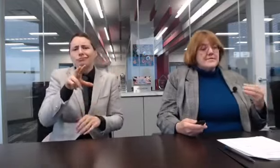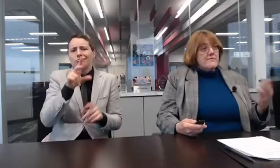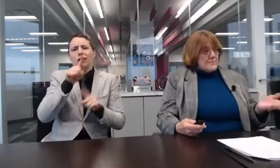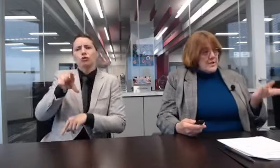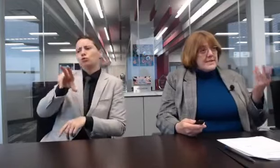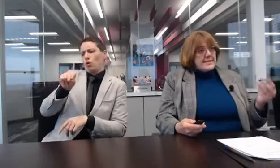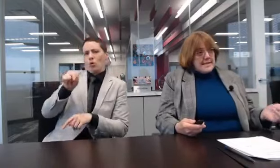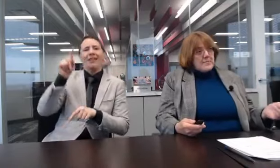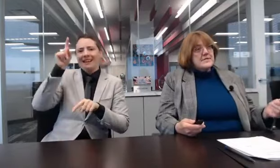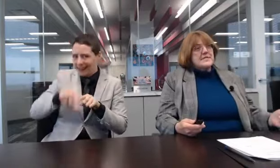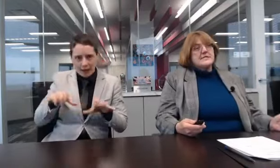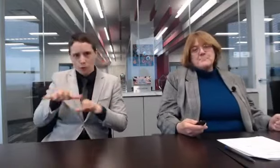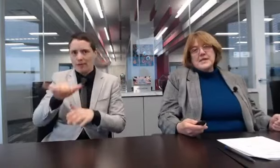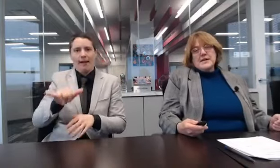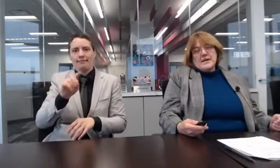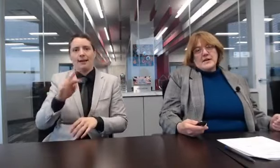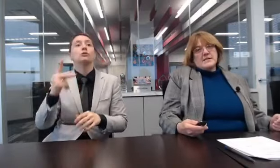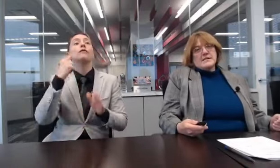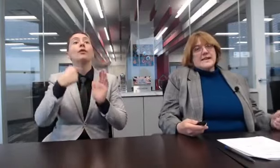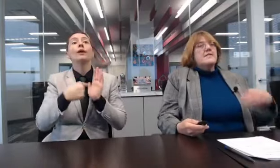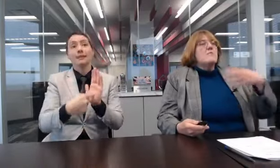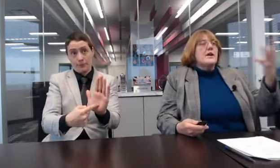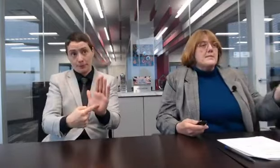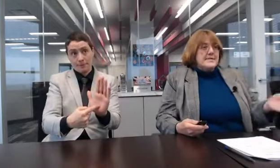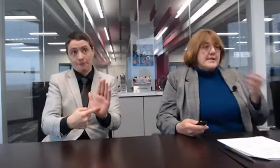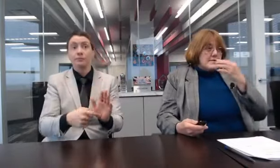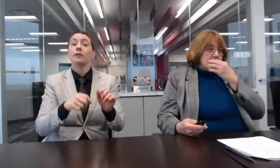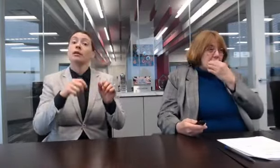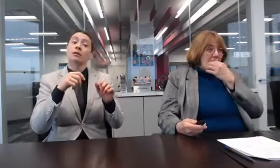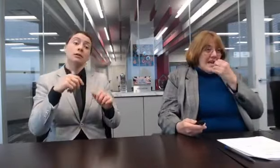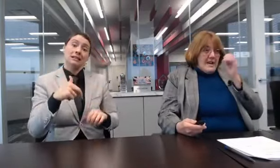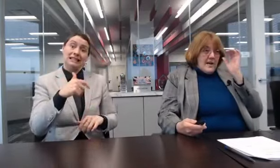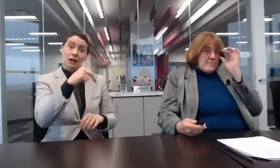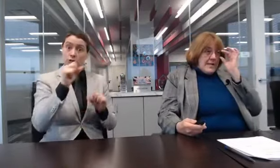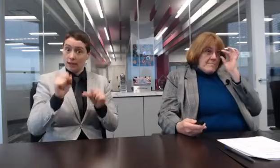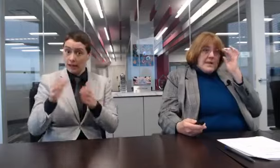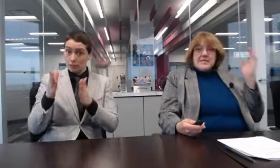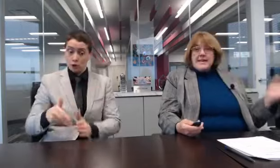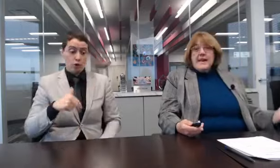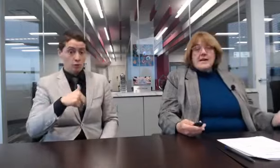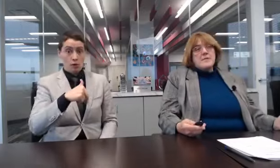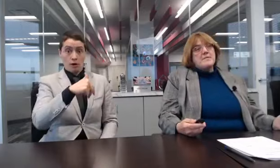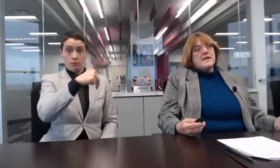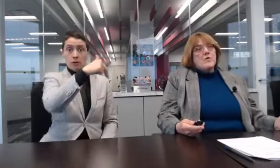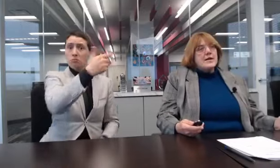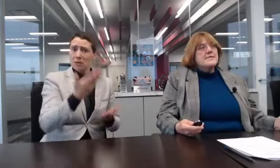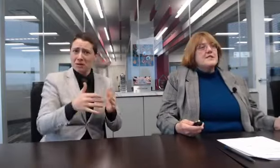So one of the examples is can they walk upstairs? And maybe they can, maybe they can walk upstairs,